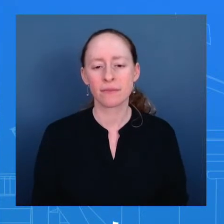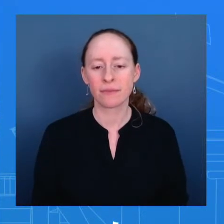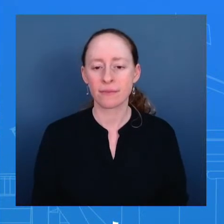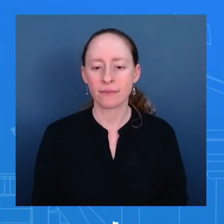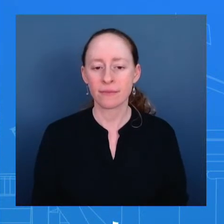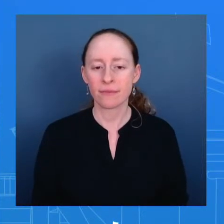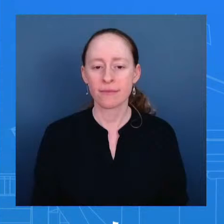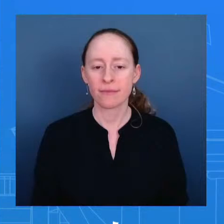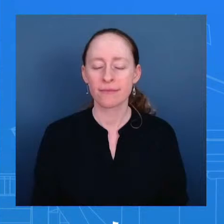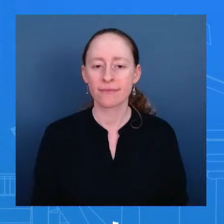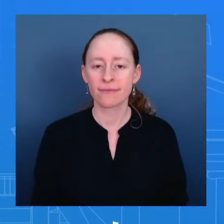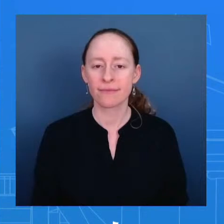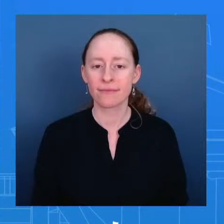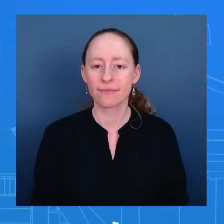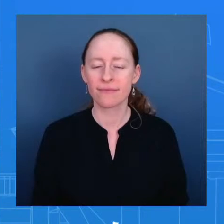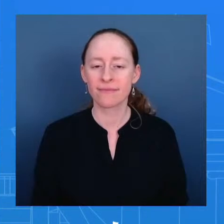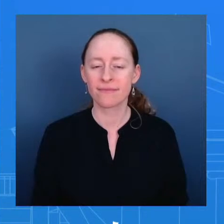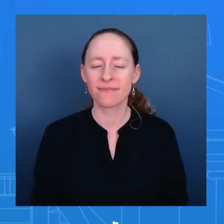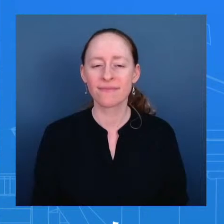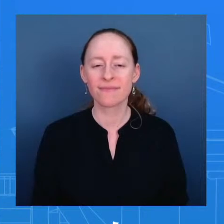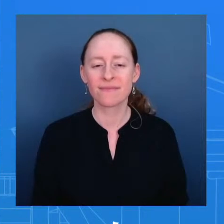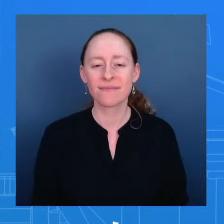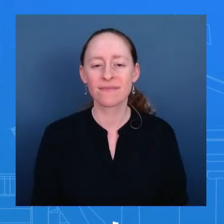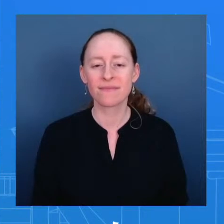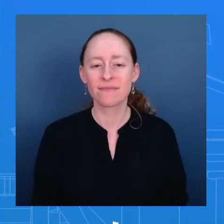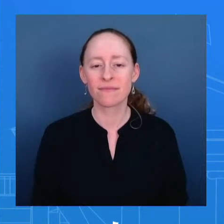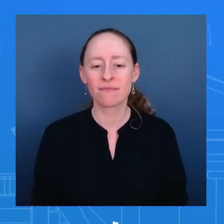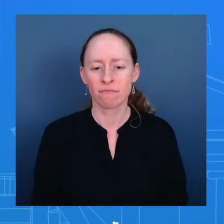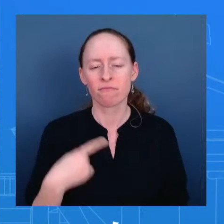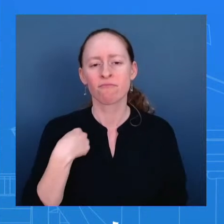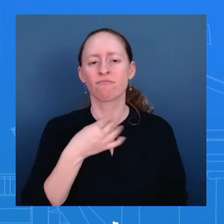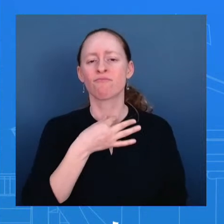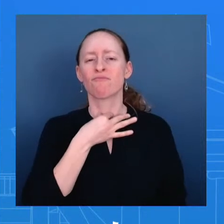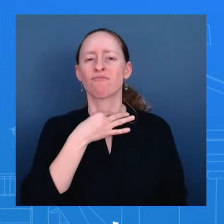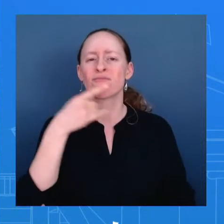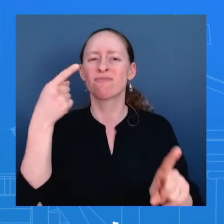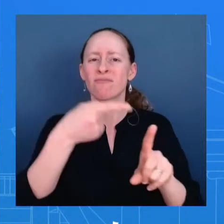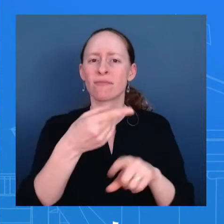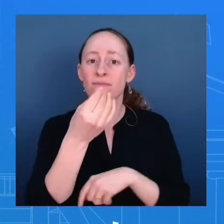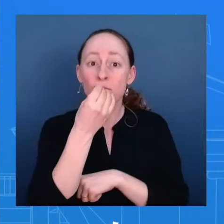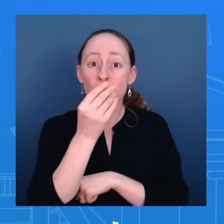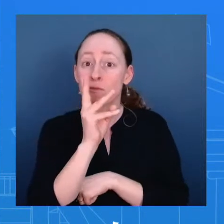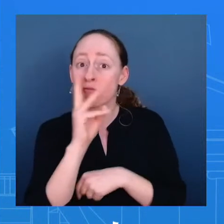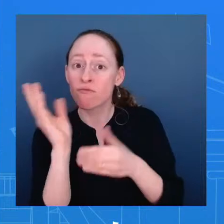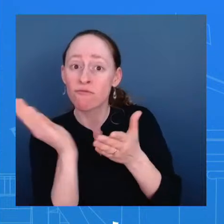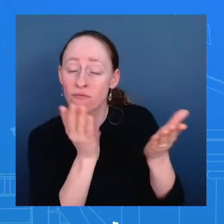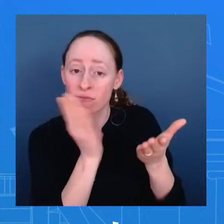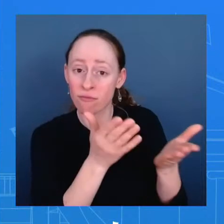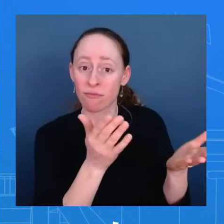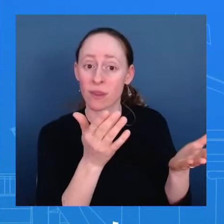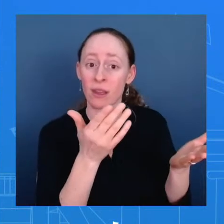Ms. Jean-Pierre: Yeah. The Press: But equally as important issue is the fuel. So, now the U.N. agency are saying that no fuel --